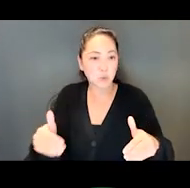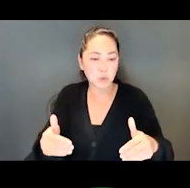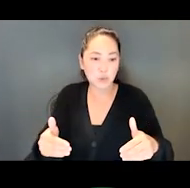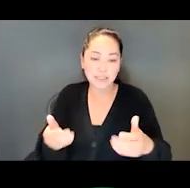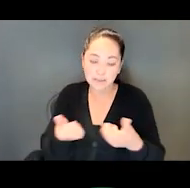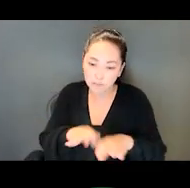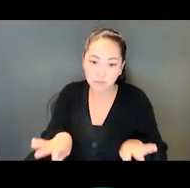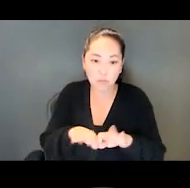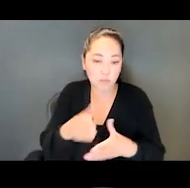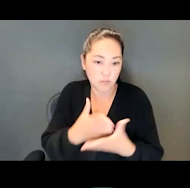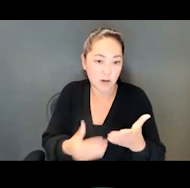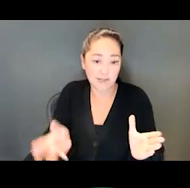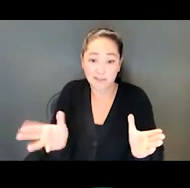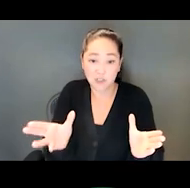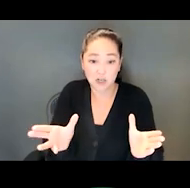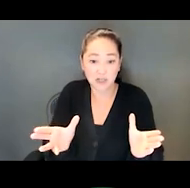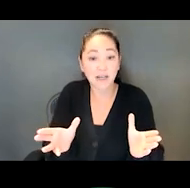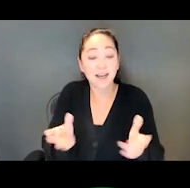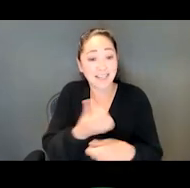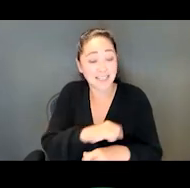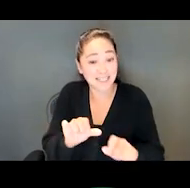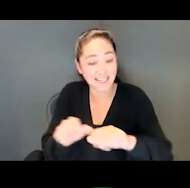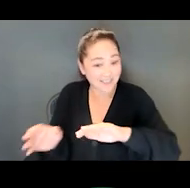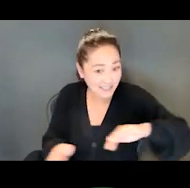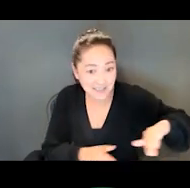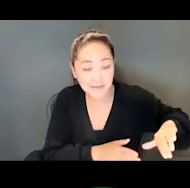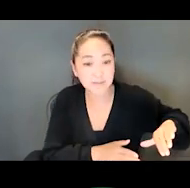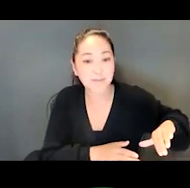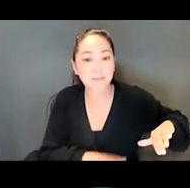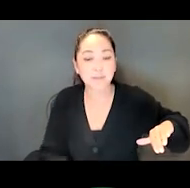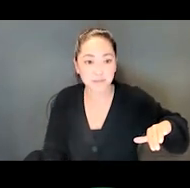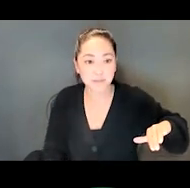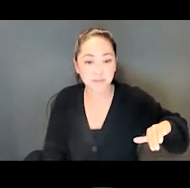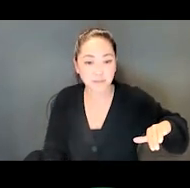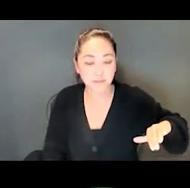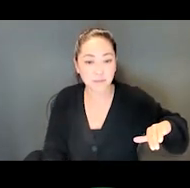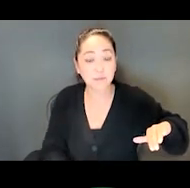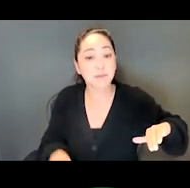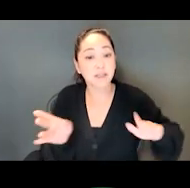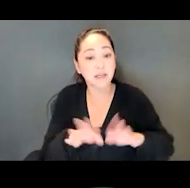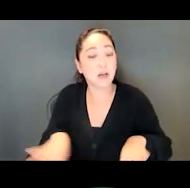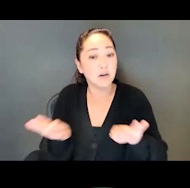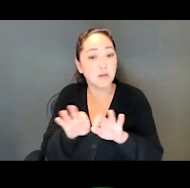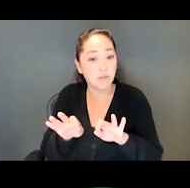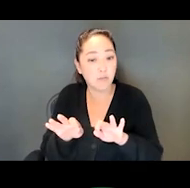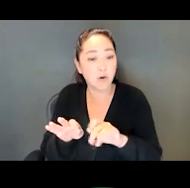understand better and be more safe to go towards to the parts. Thank you.